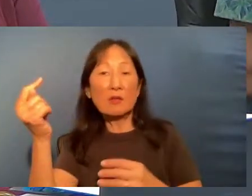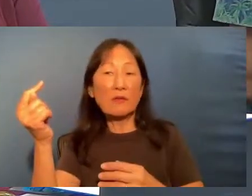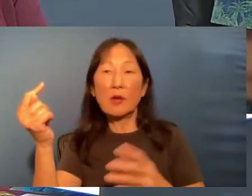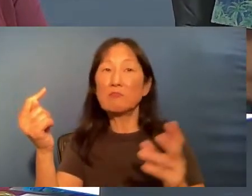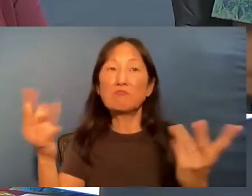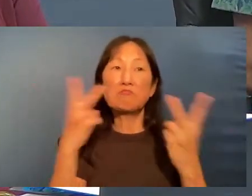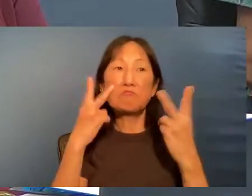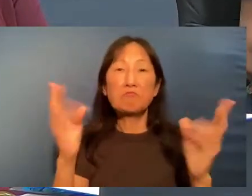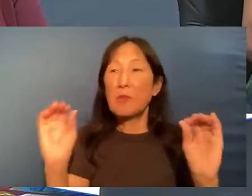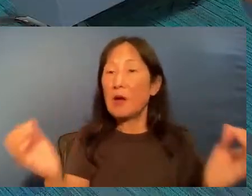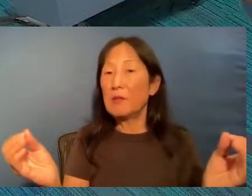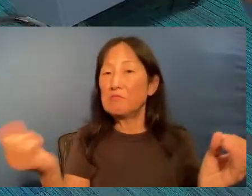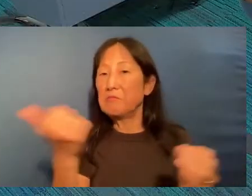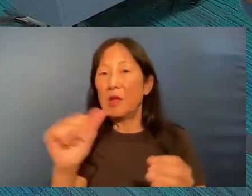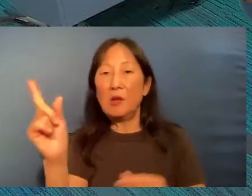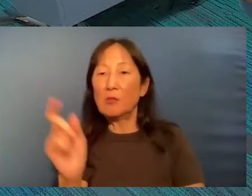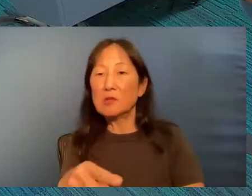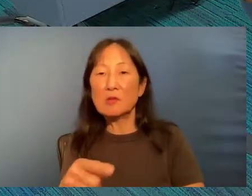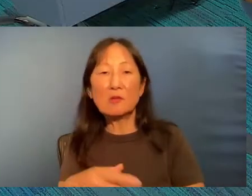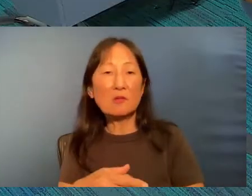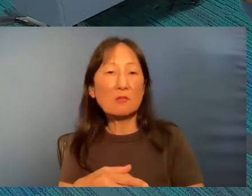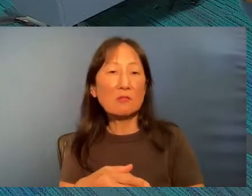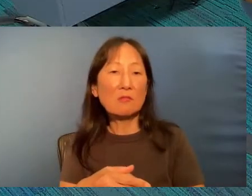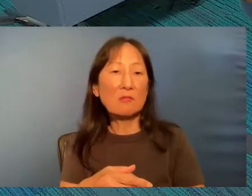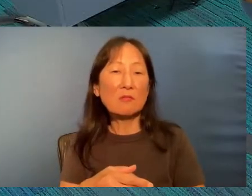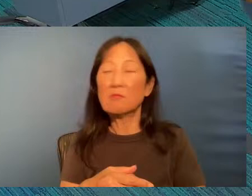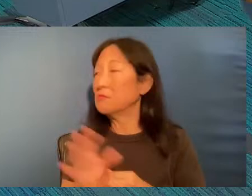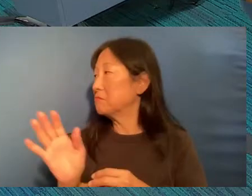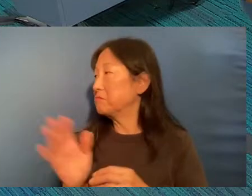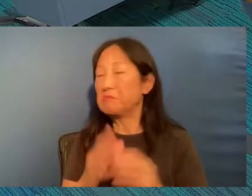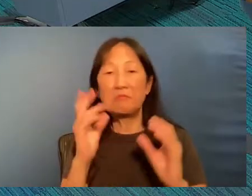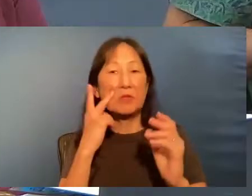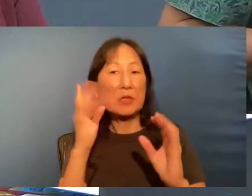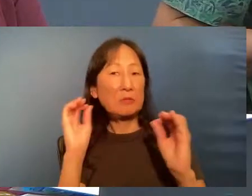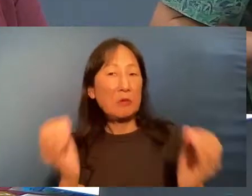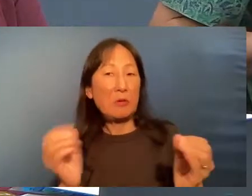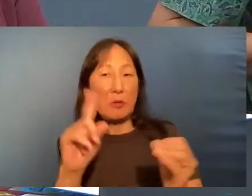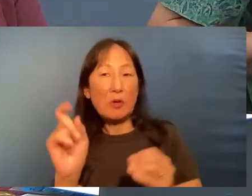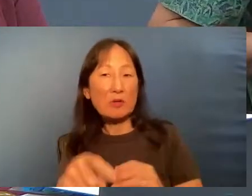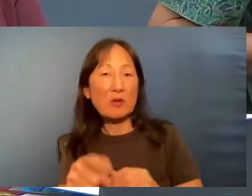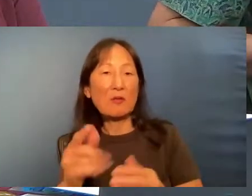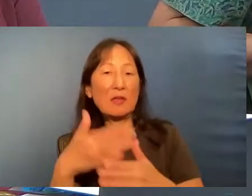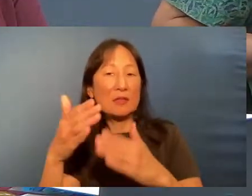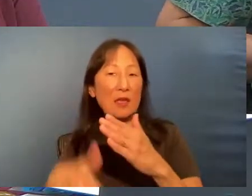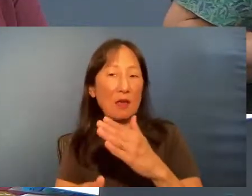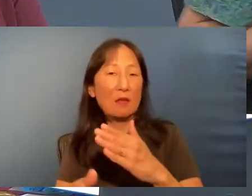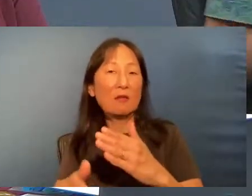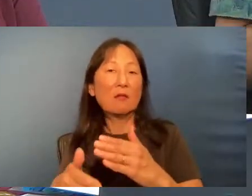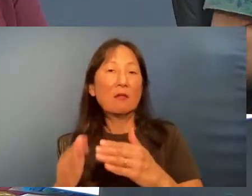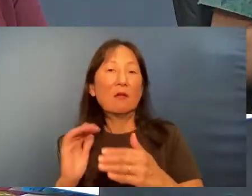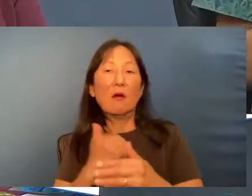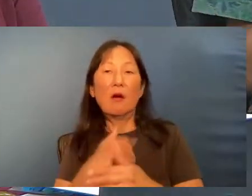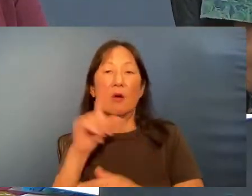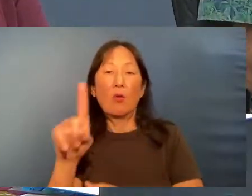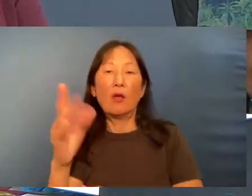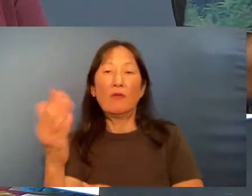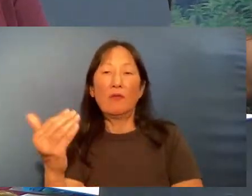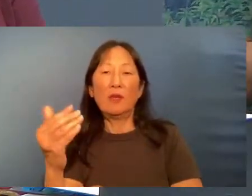Are there any questions and seeing none. All right. That's the end of our 1:15 PM agenda